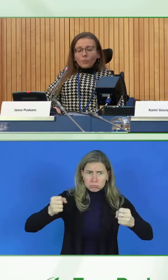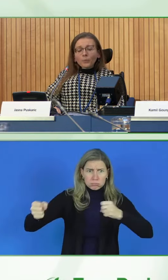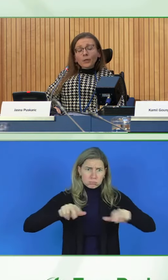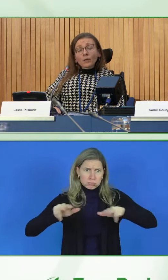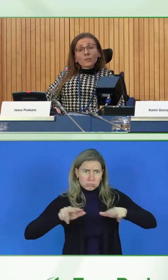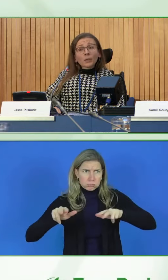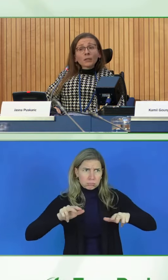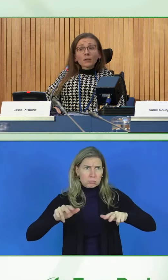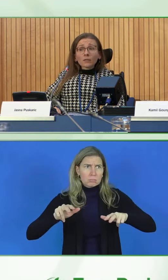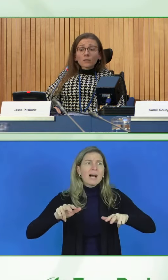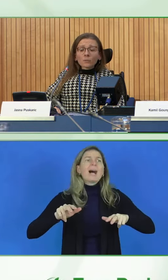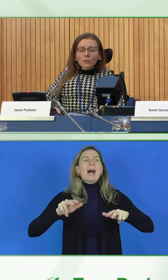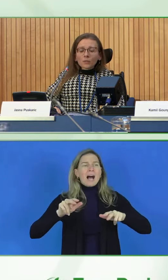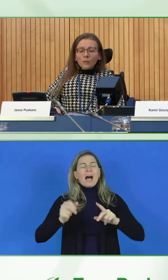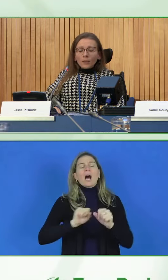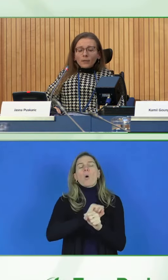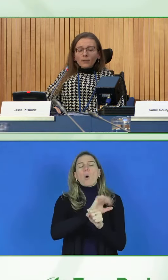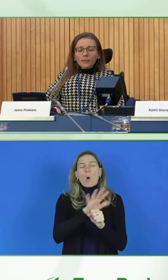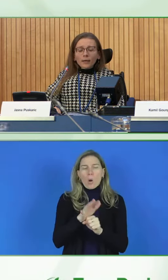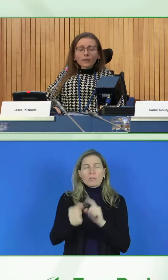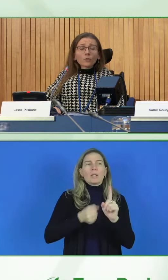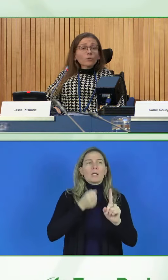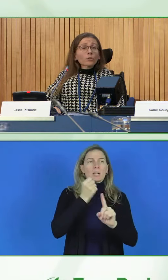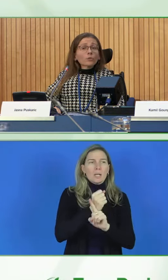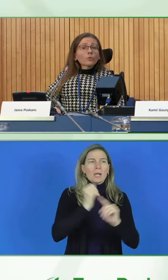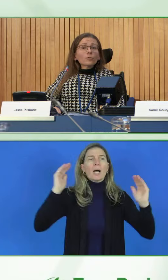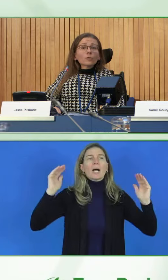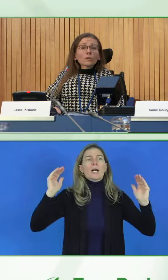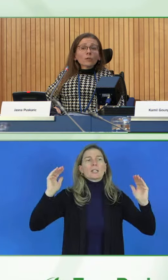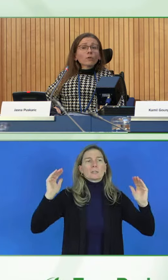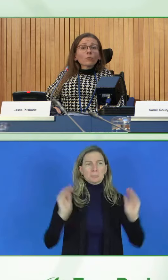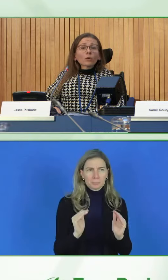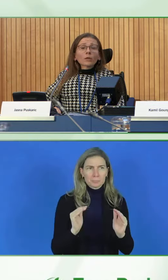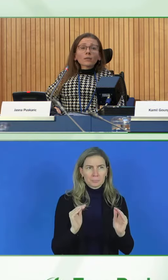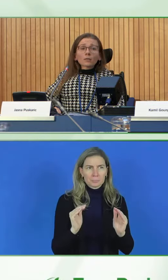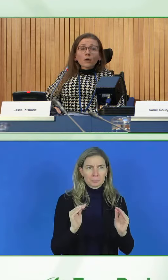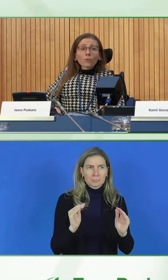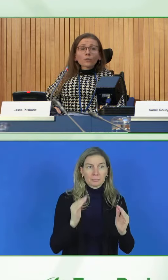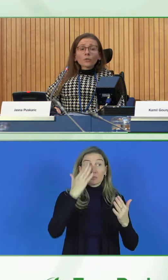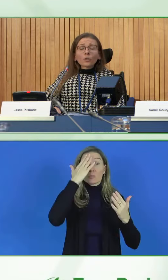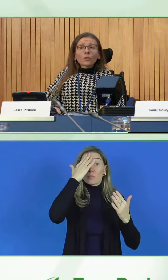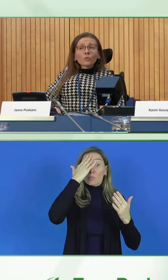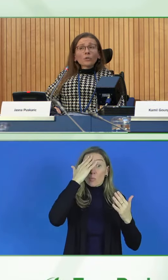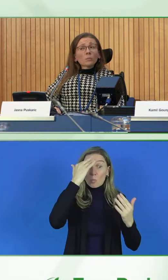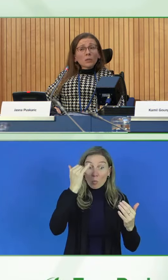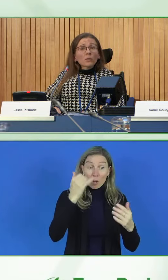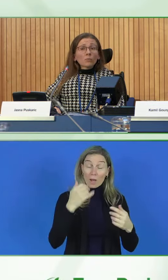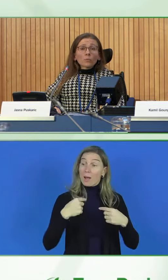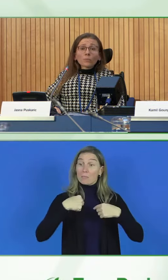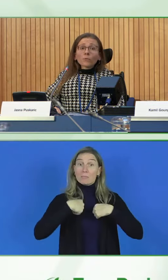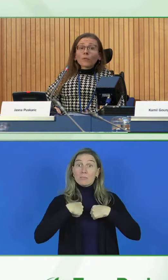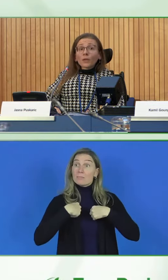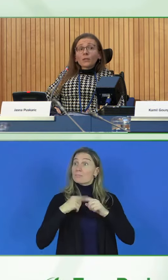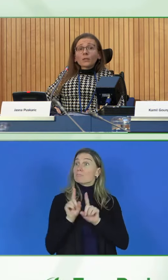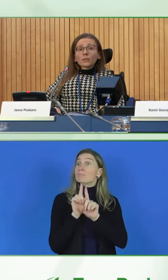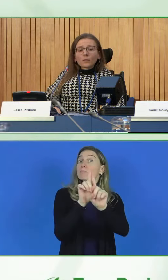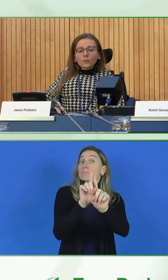Because many customers decided to reduce their organised hours to the minimum they needed.